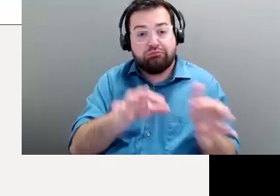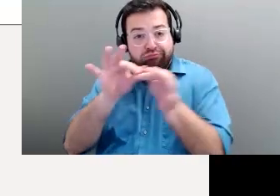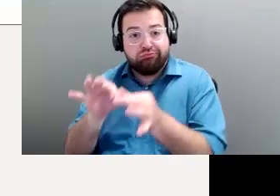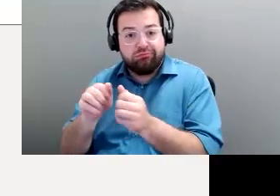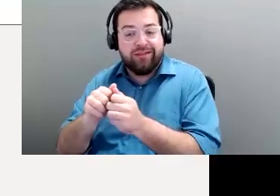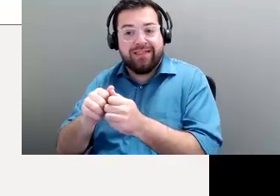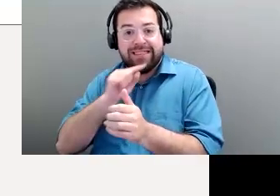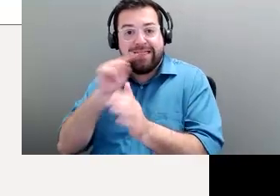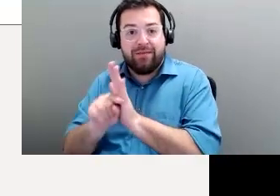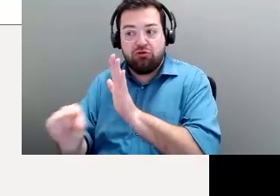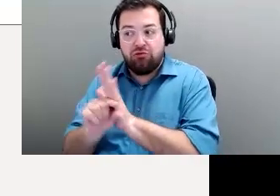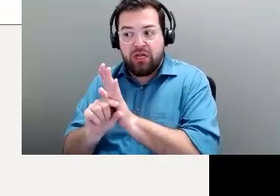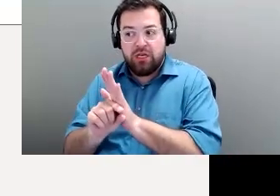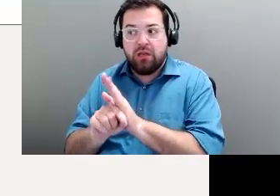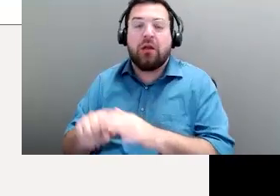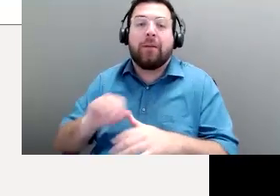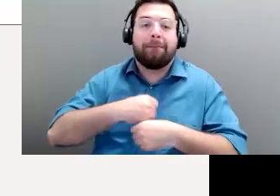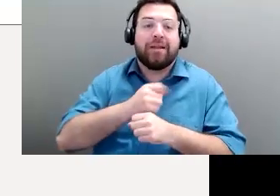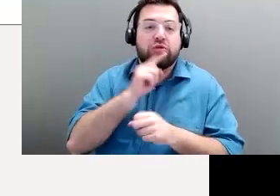go into the rubric settings and check this box.